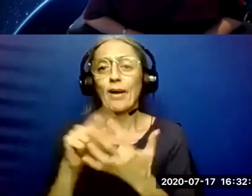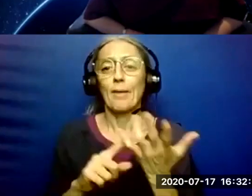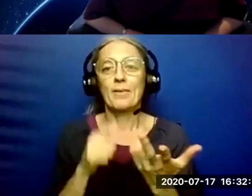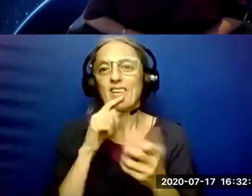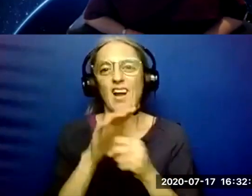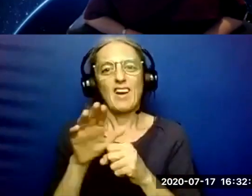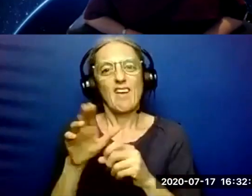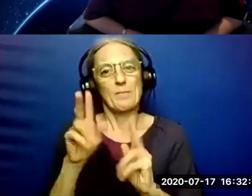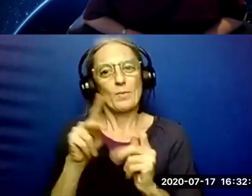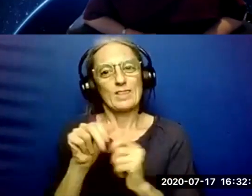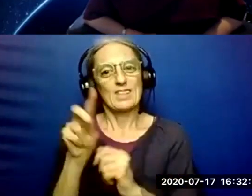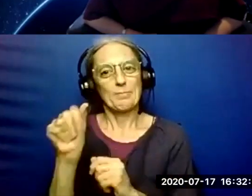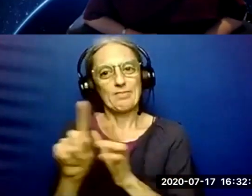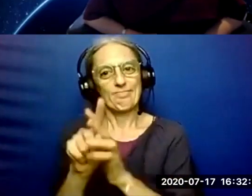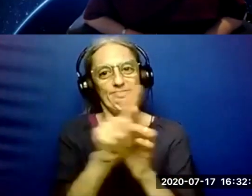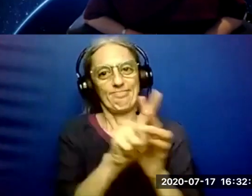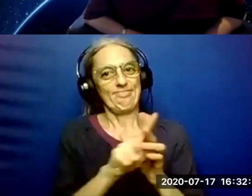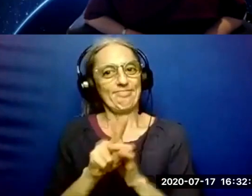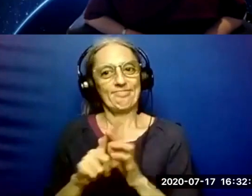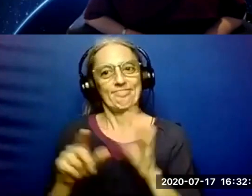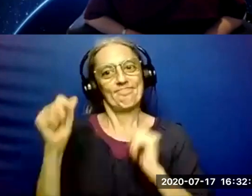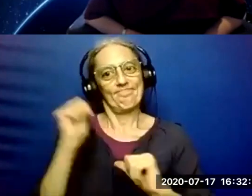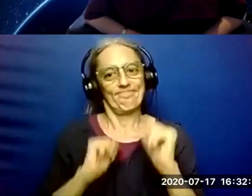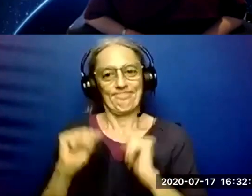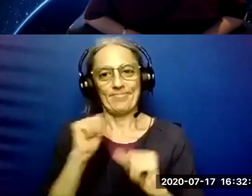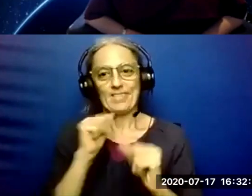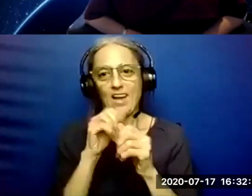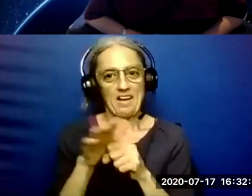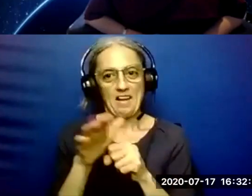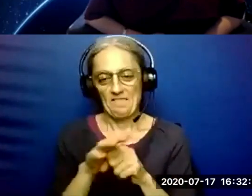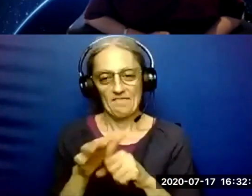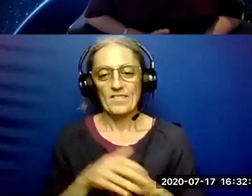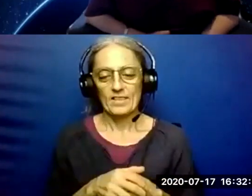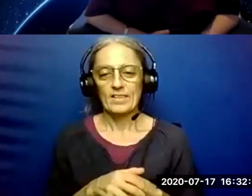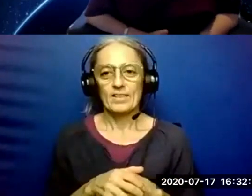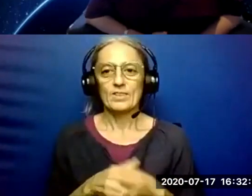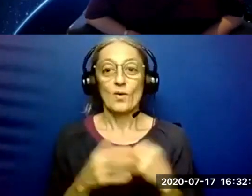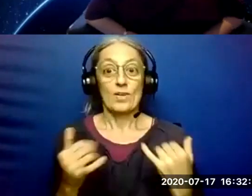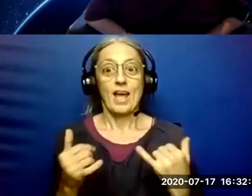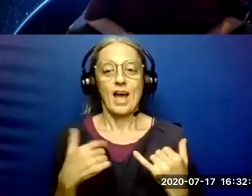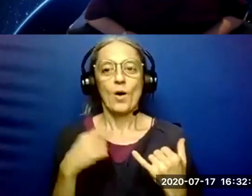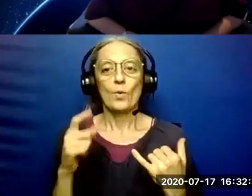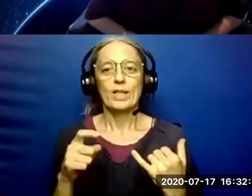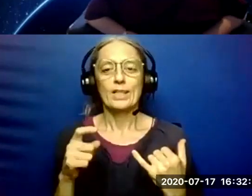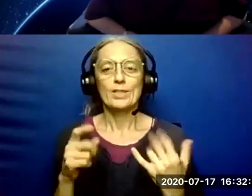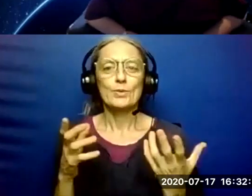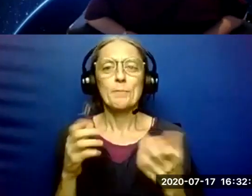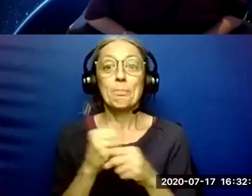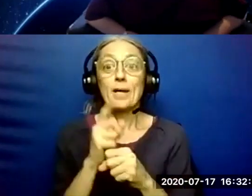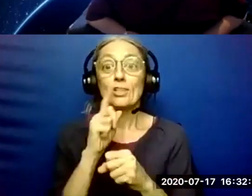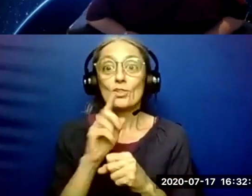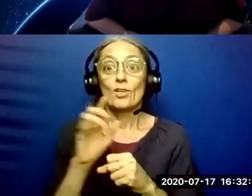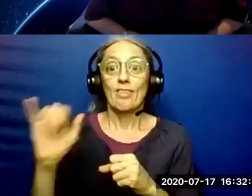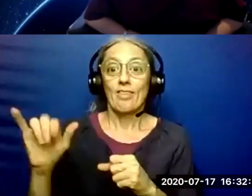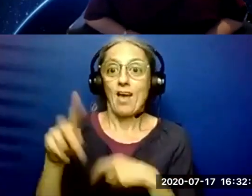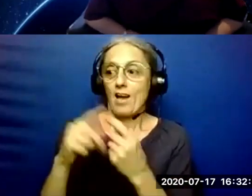And so we need to be looking at ways of keeping those stories alive and front and center.